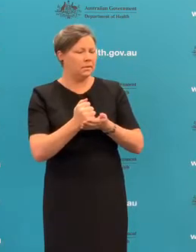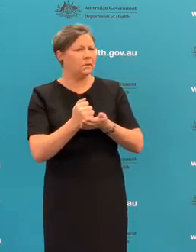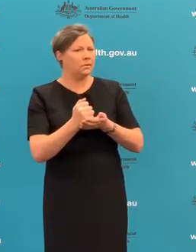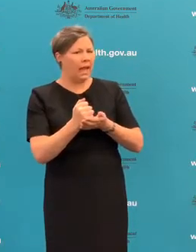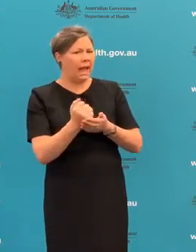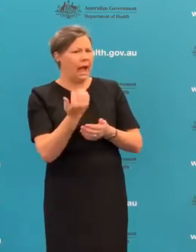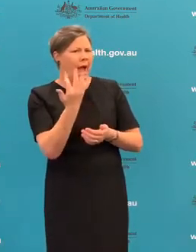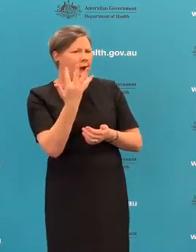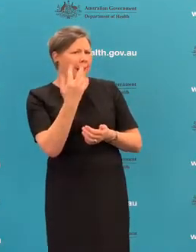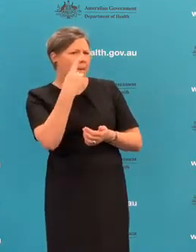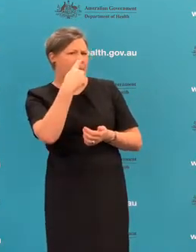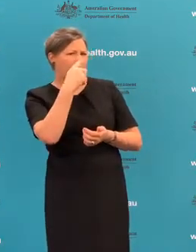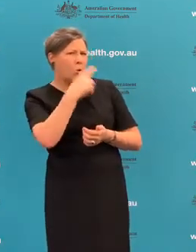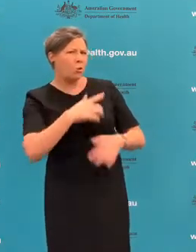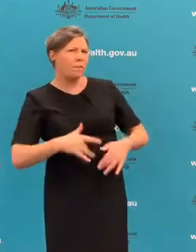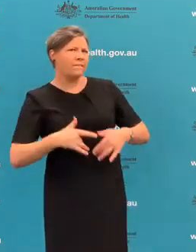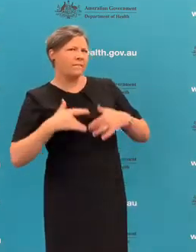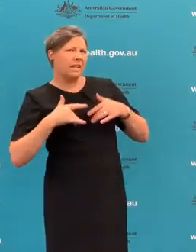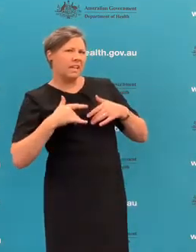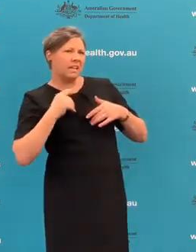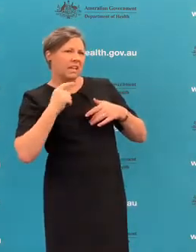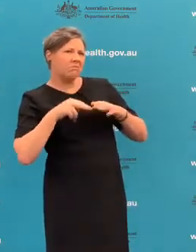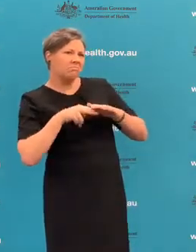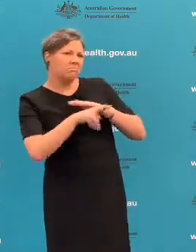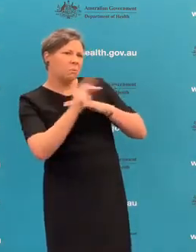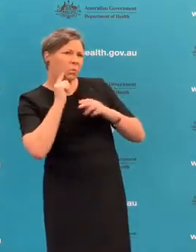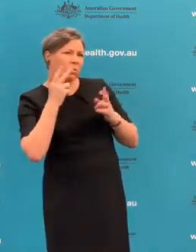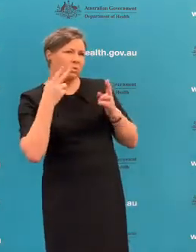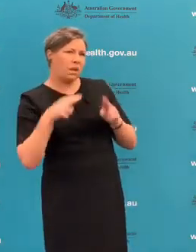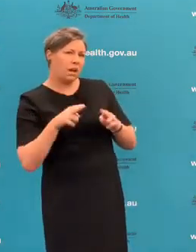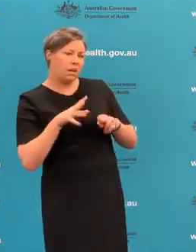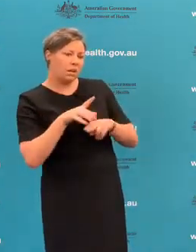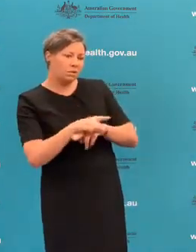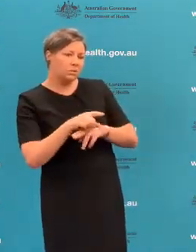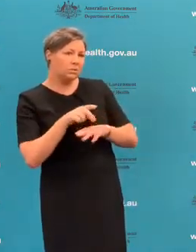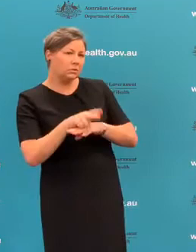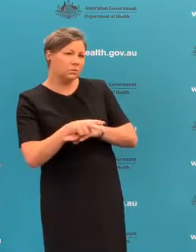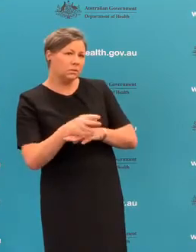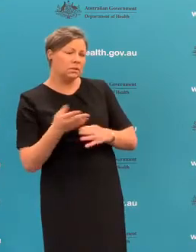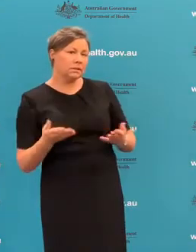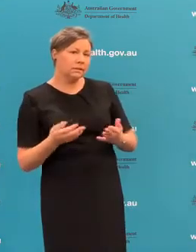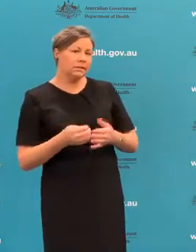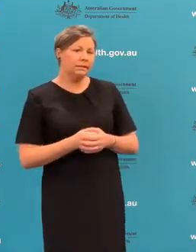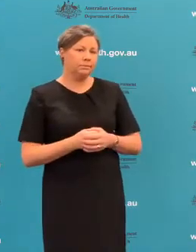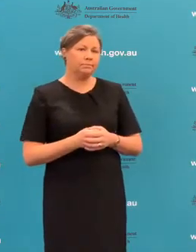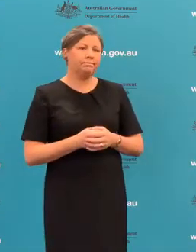might be expected to die in coming weeks? So the question is given the the number of figures that we're seeing in aged